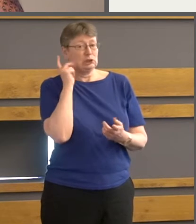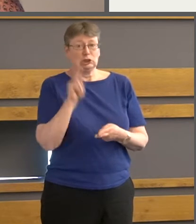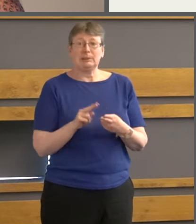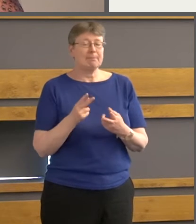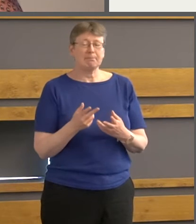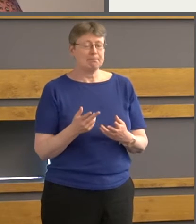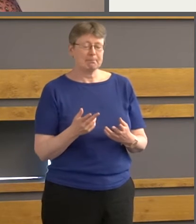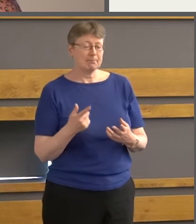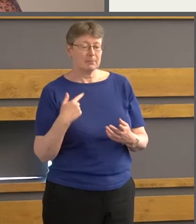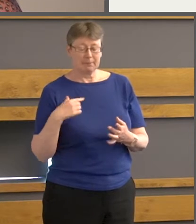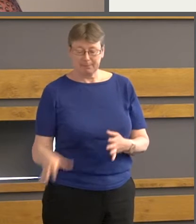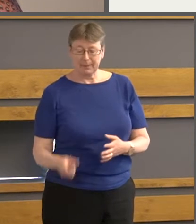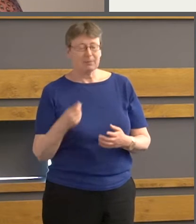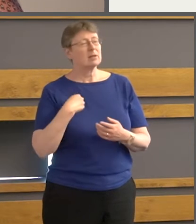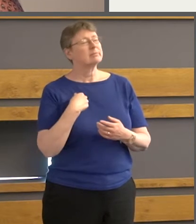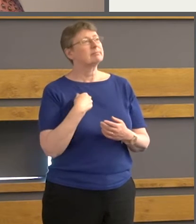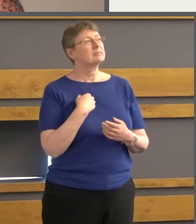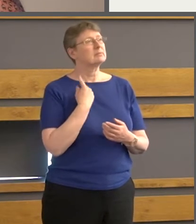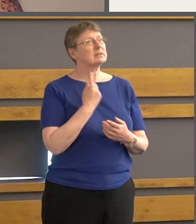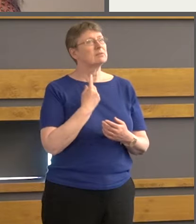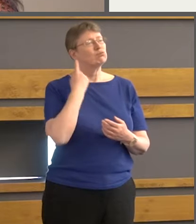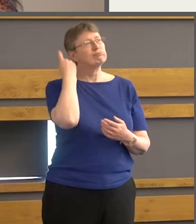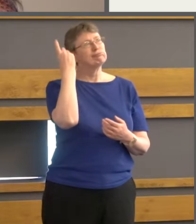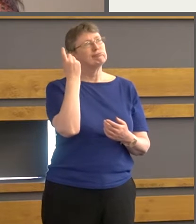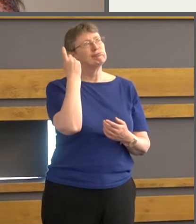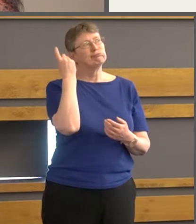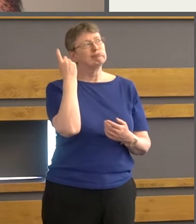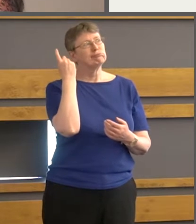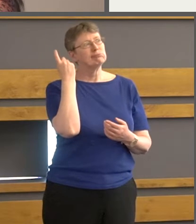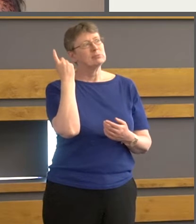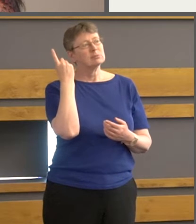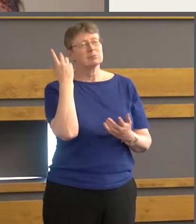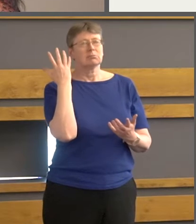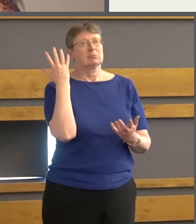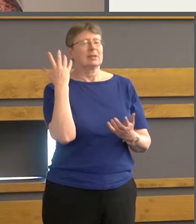And it's been something that I've been thinking of because in many respects, beyond wondering, "Should I print this?